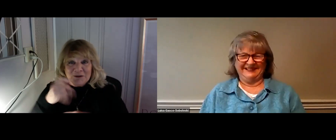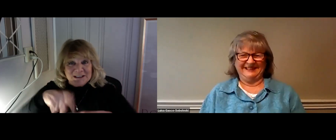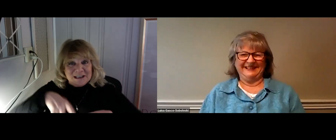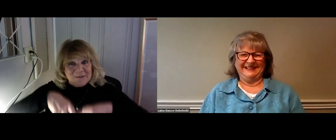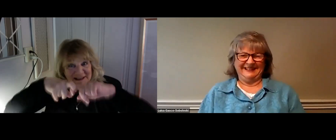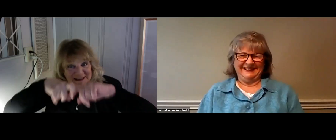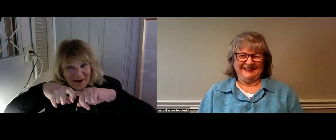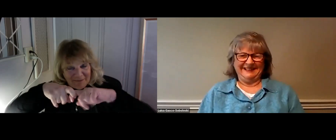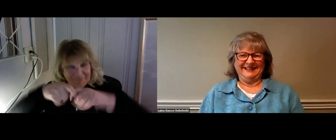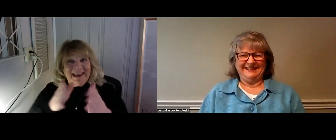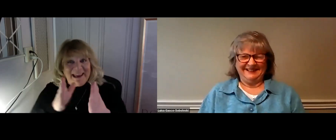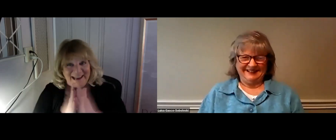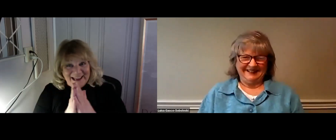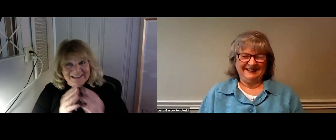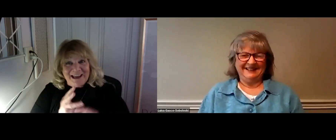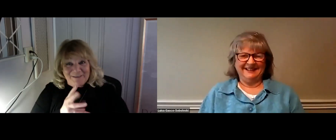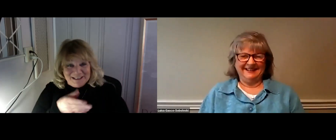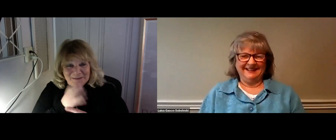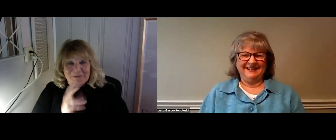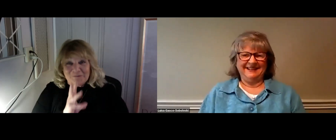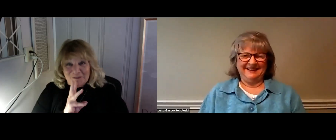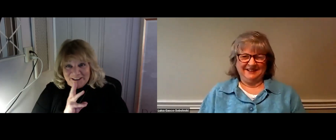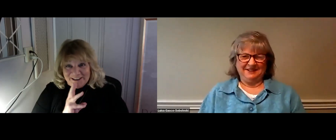will see me stop and ask to have a sip of water,